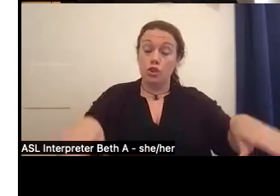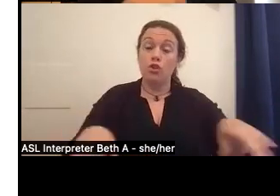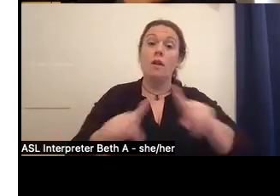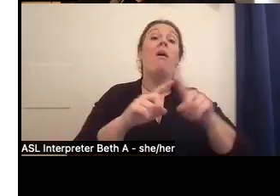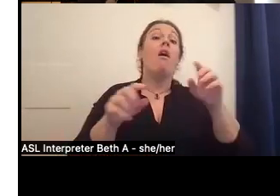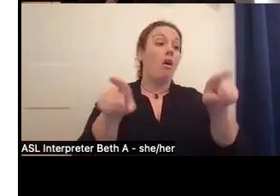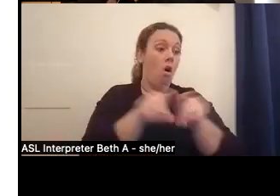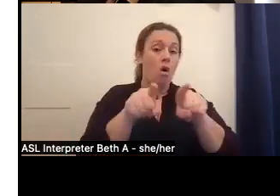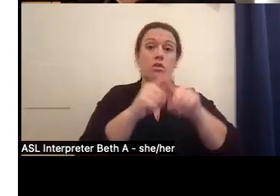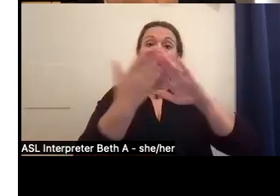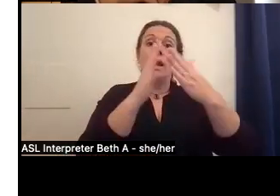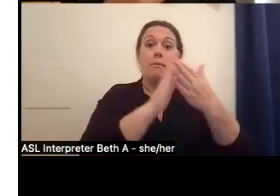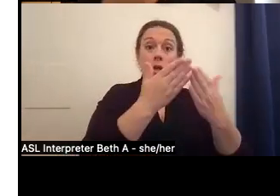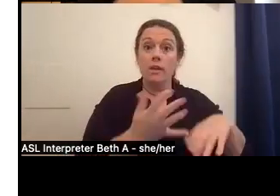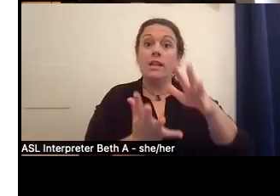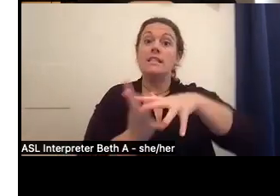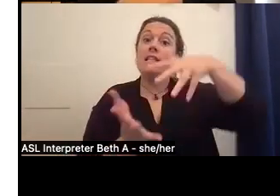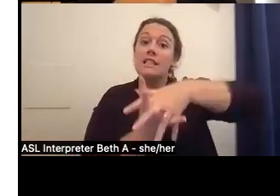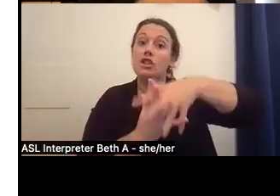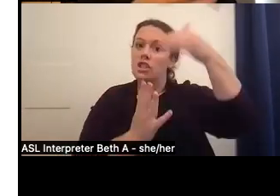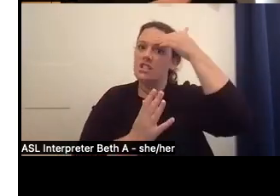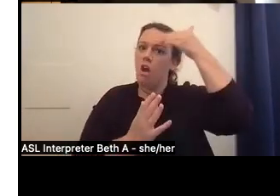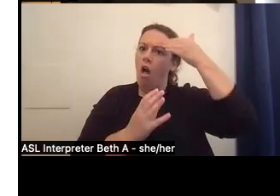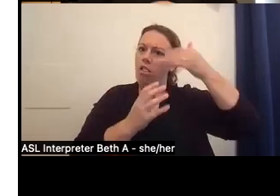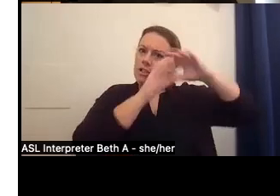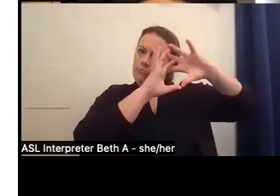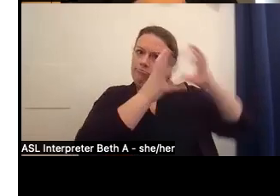Indigenous knowledge systems. So residential schools were purposely designed to remove